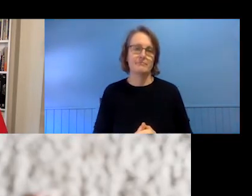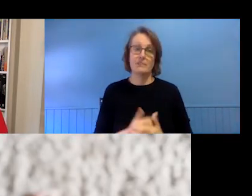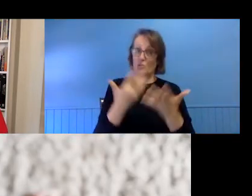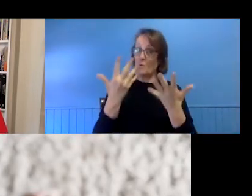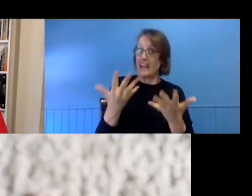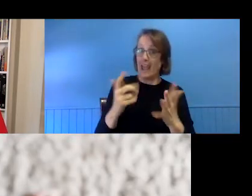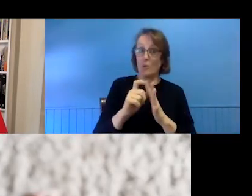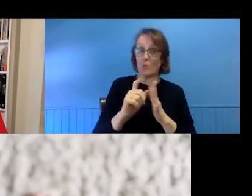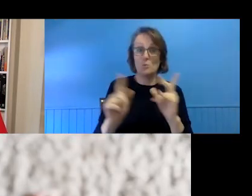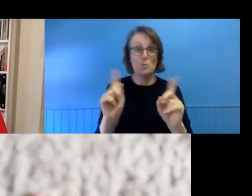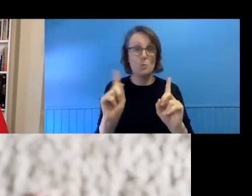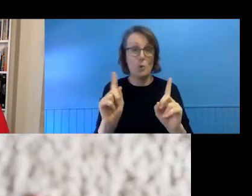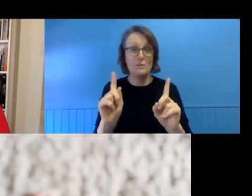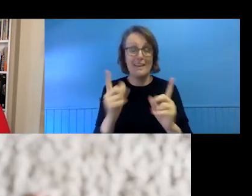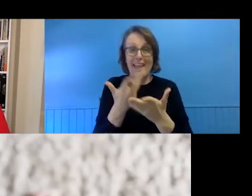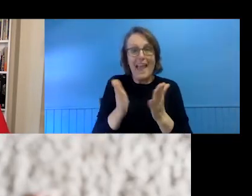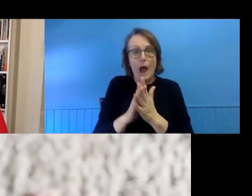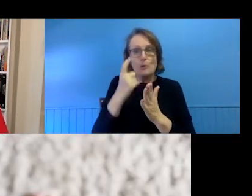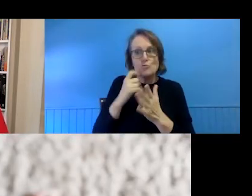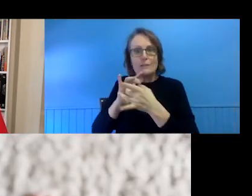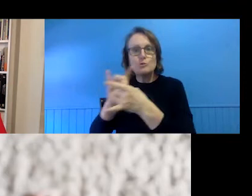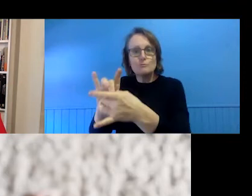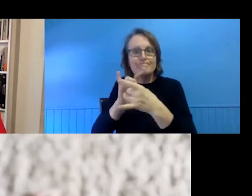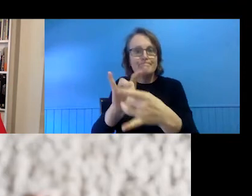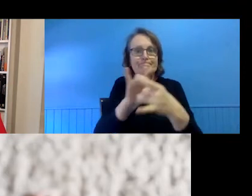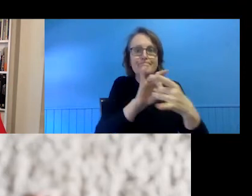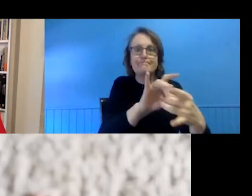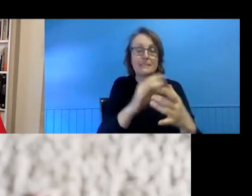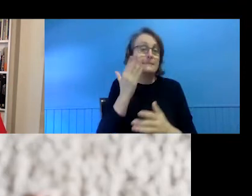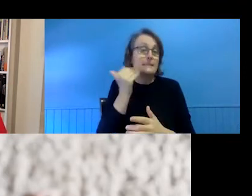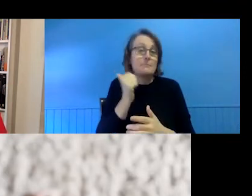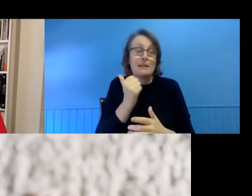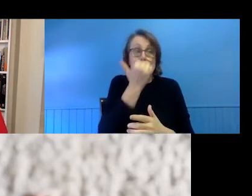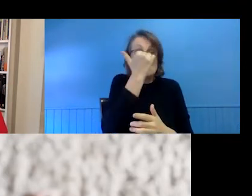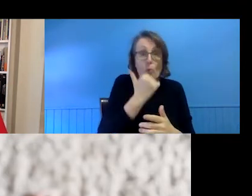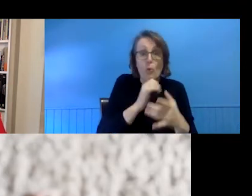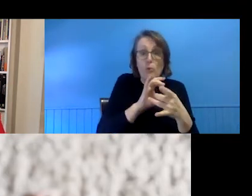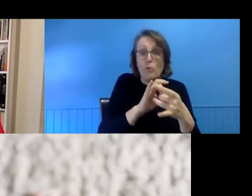doing to build those relationships whether big or small, in real life